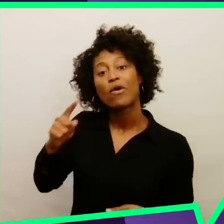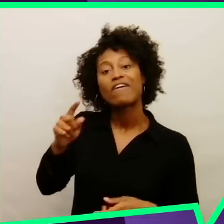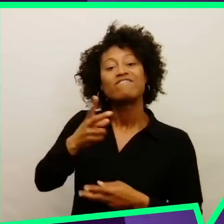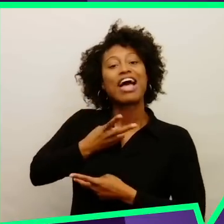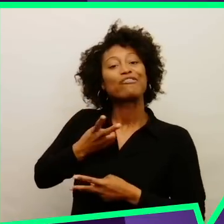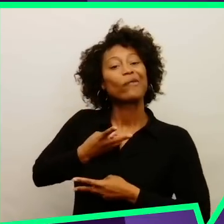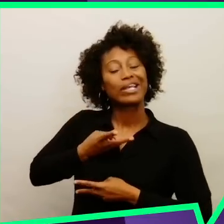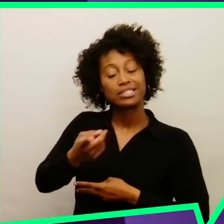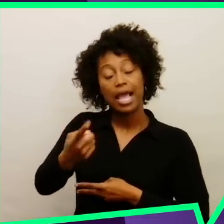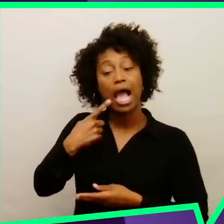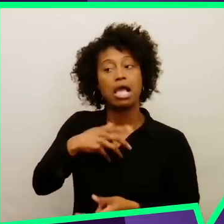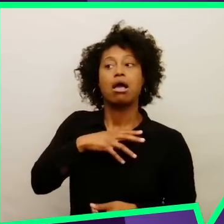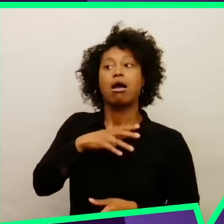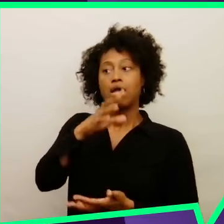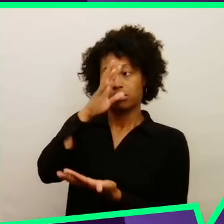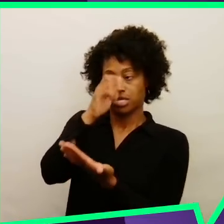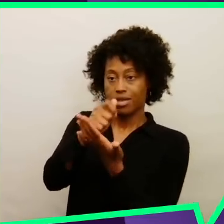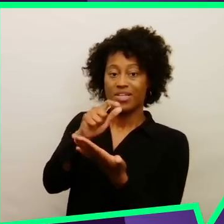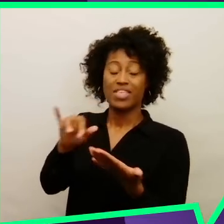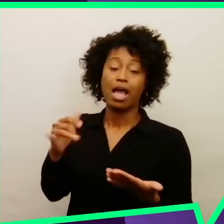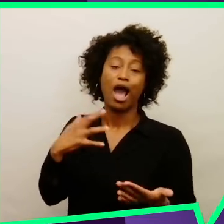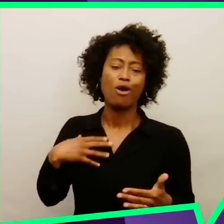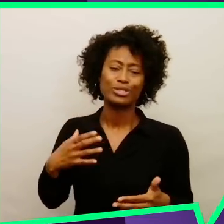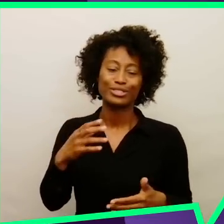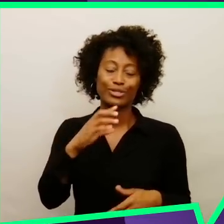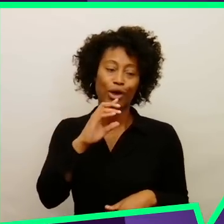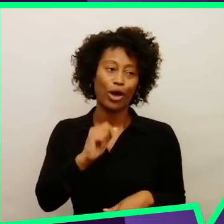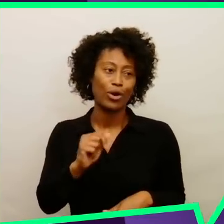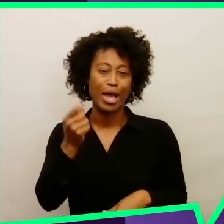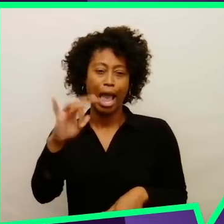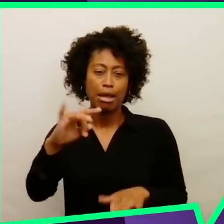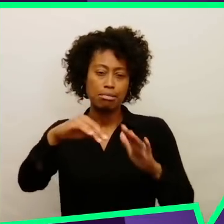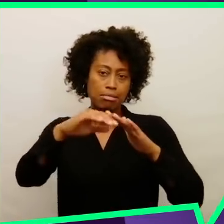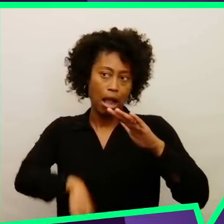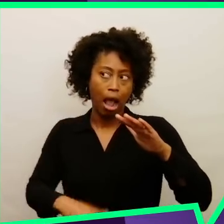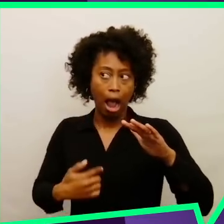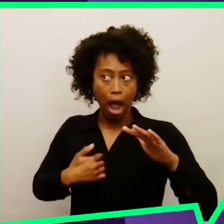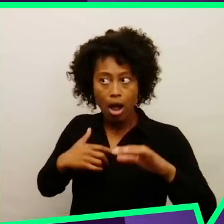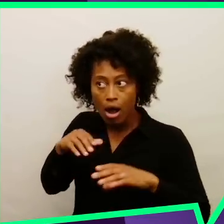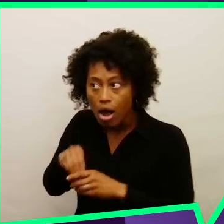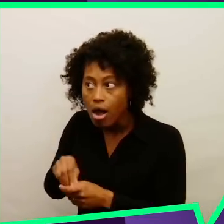Well, my dad has a nonprofit. He was adapting video game controllers for a lot of veterans.